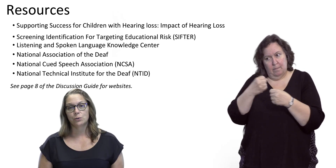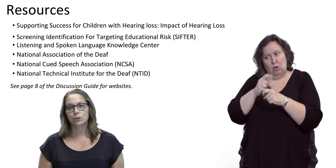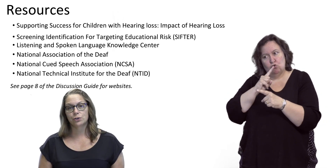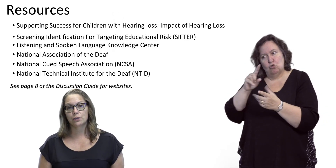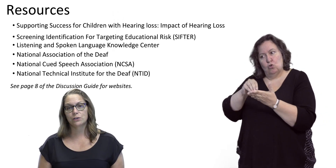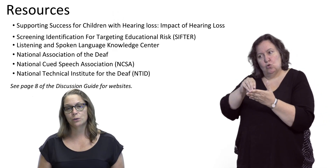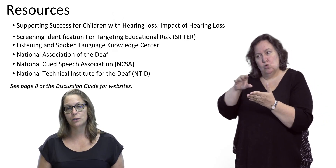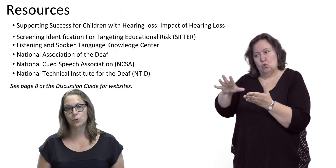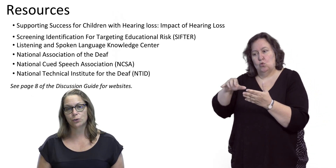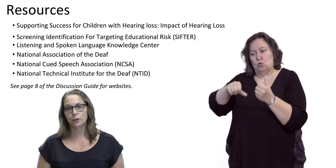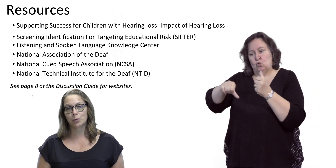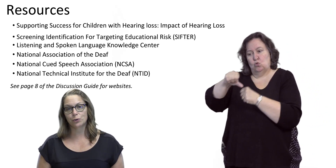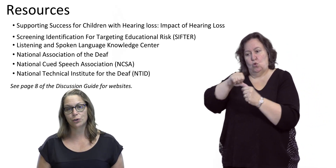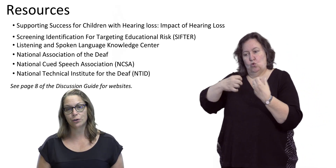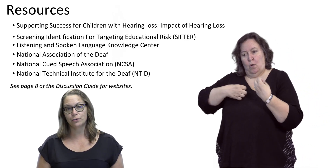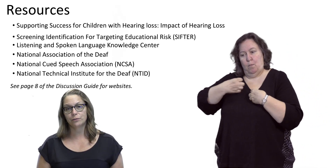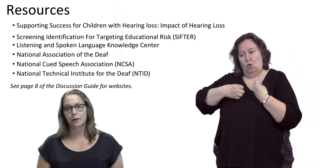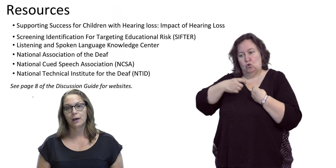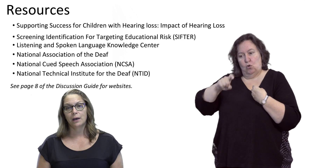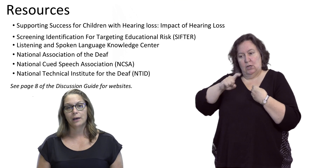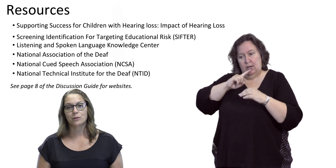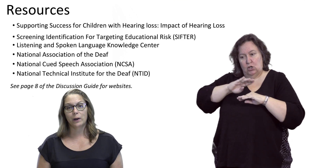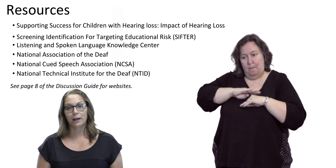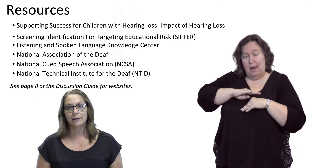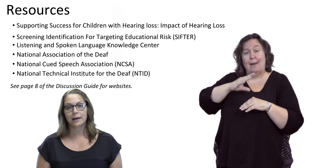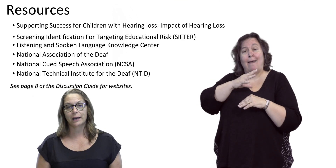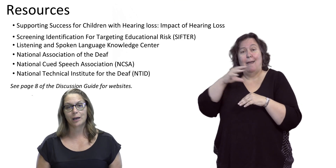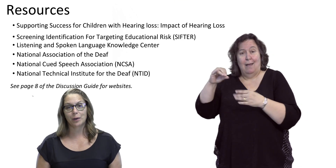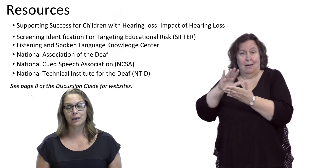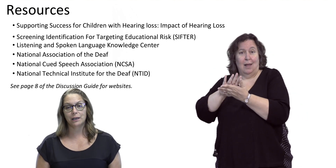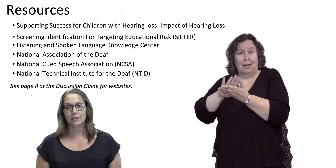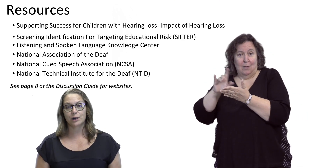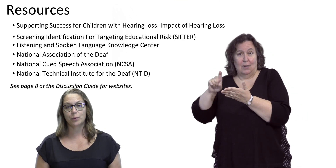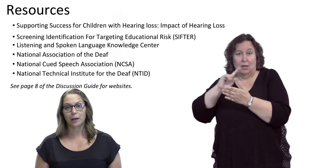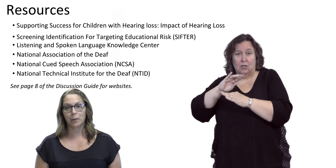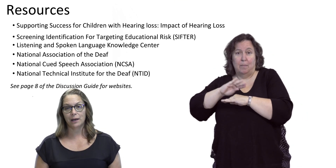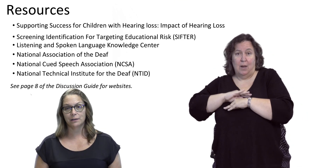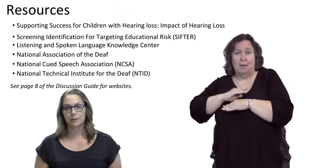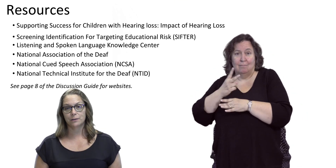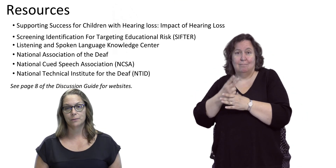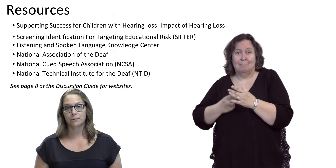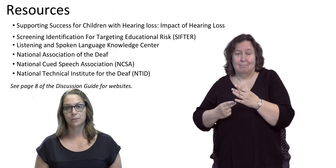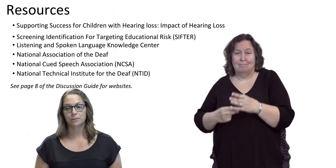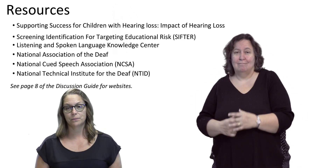to ensure the student’s social-emotional, as well as academic needs, are being met.